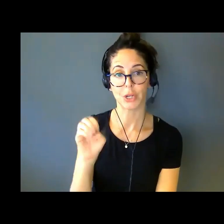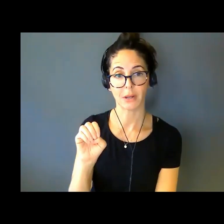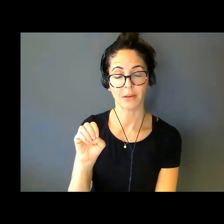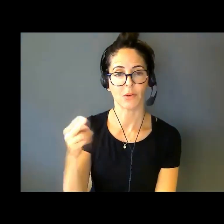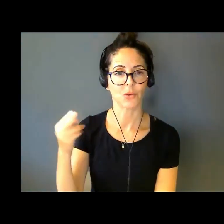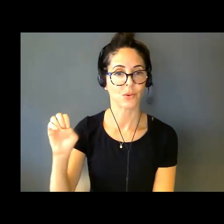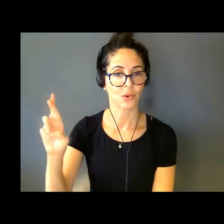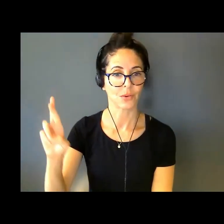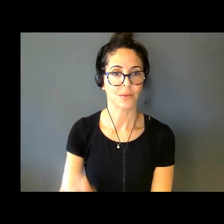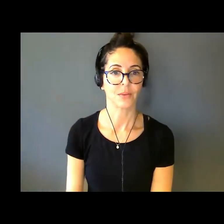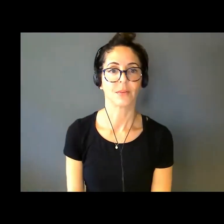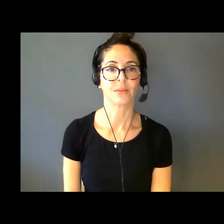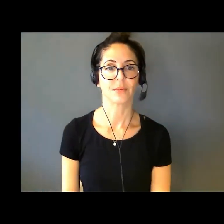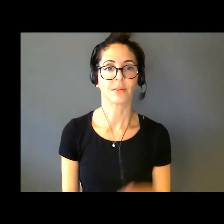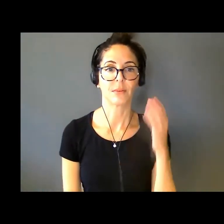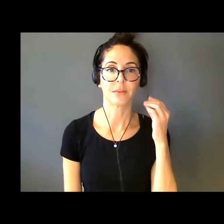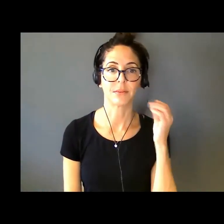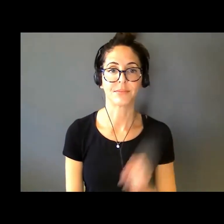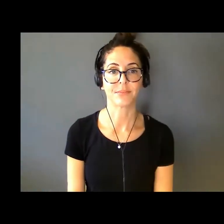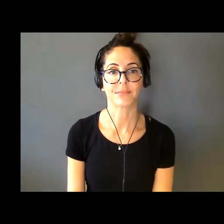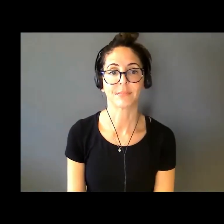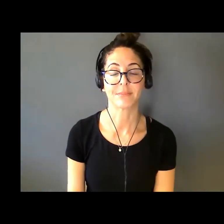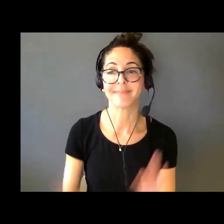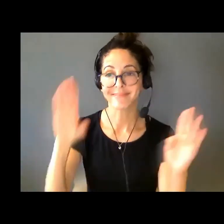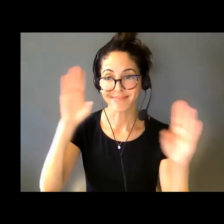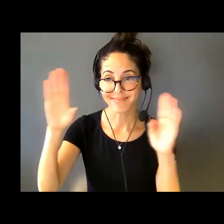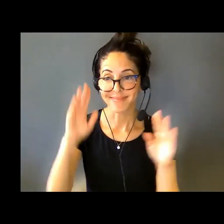Again, hello everyone and thank you Jen and the crew